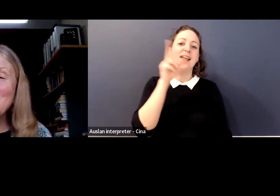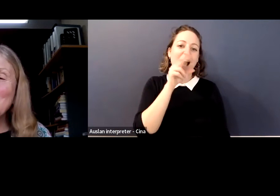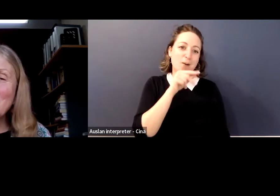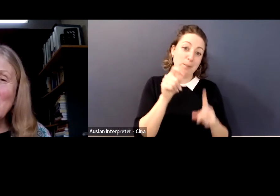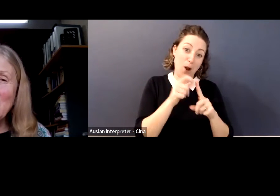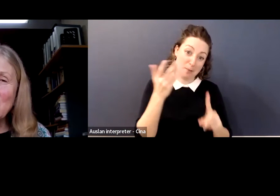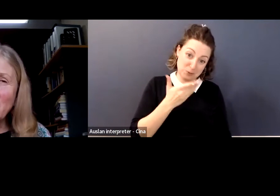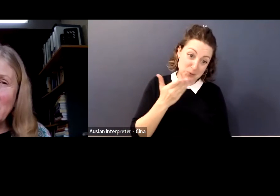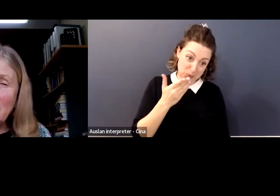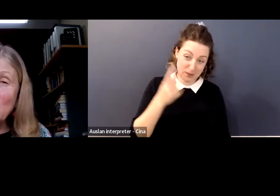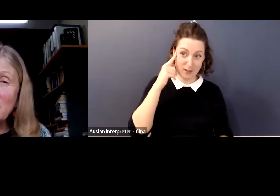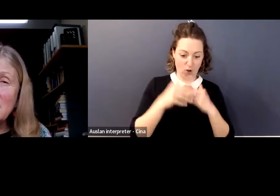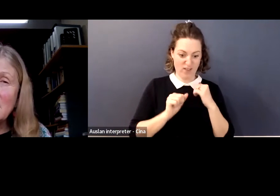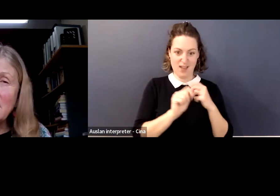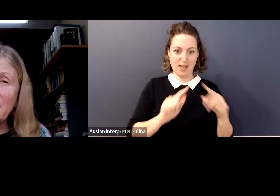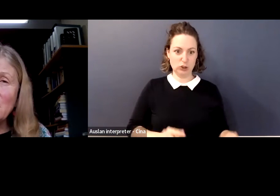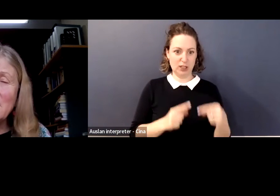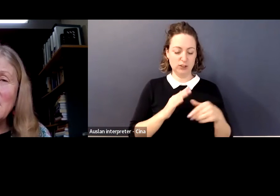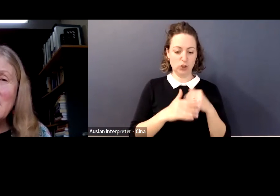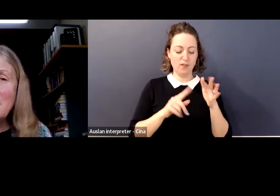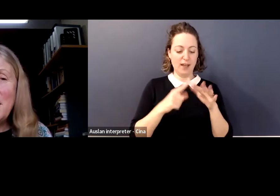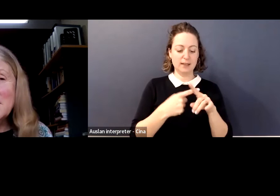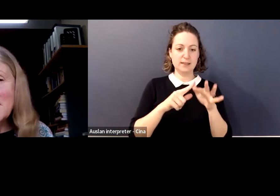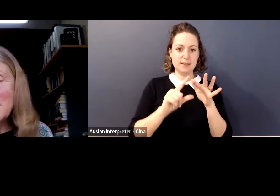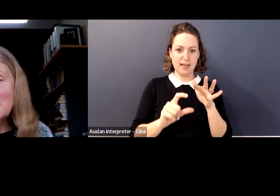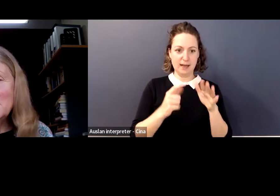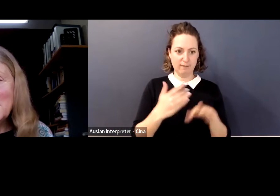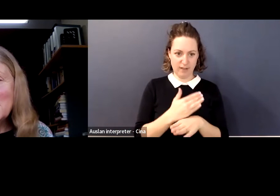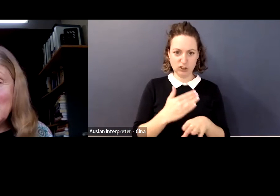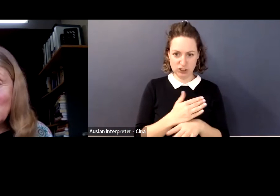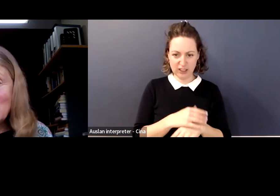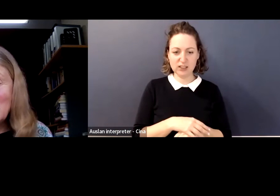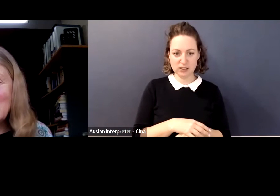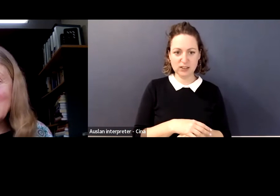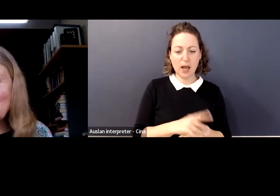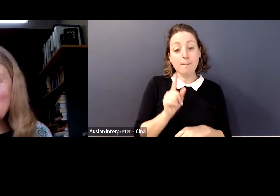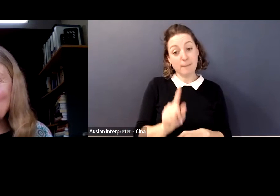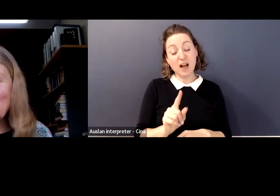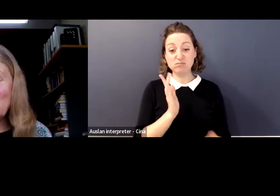in terms of the challenges for them with the executive functioning. But certainly it's worth